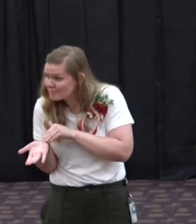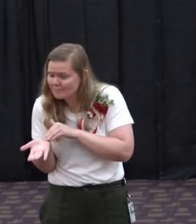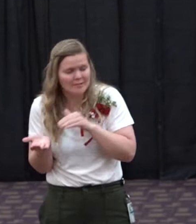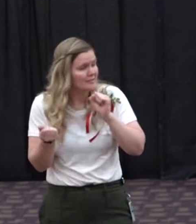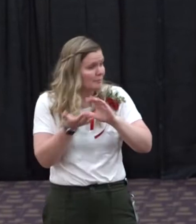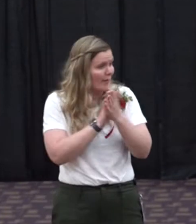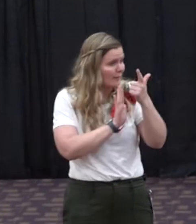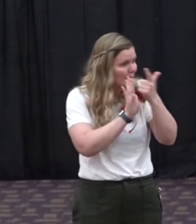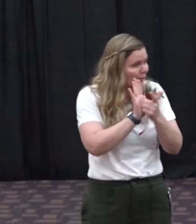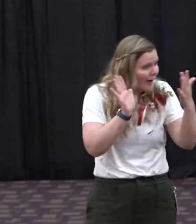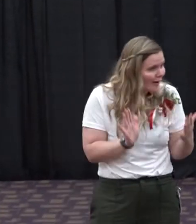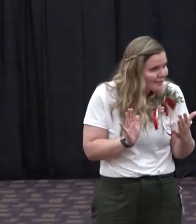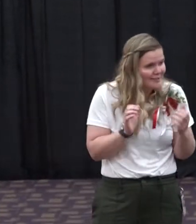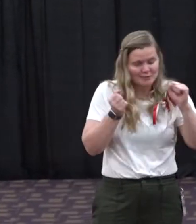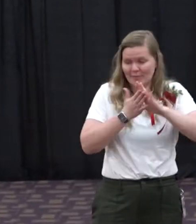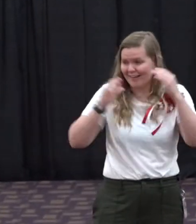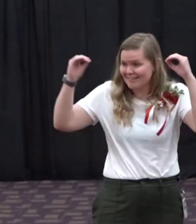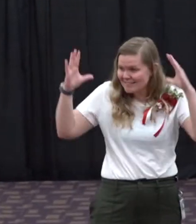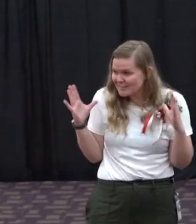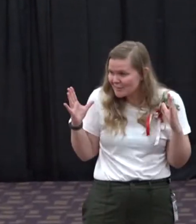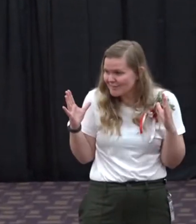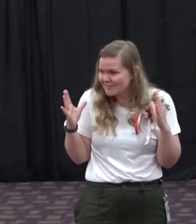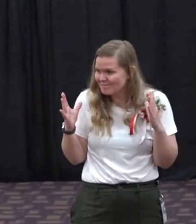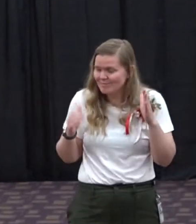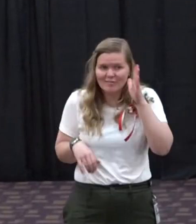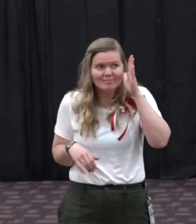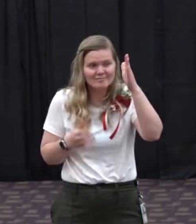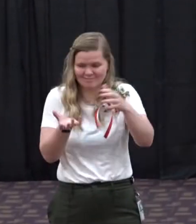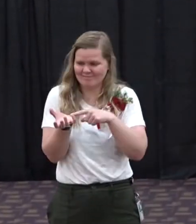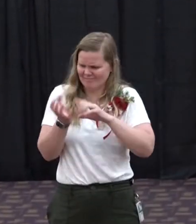You could become a doctor. You could become a lawyer. A teacher.